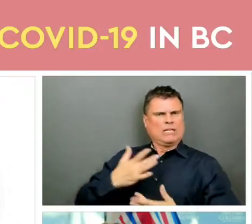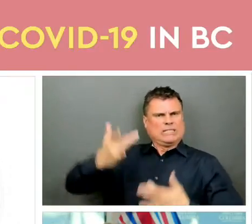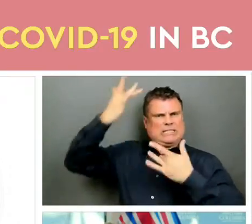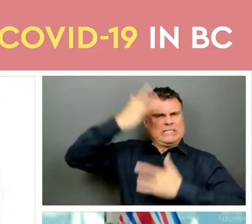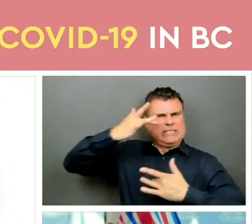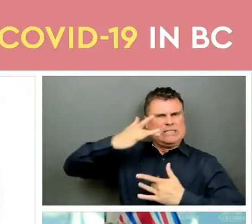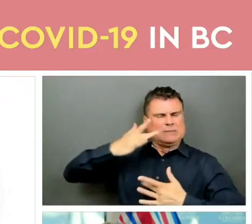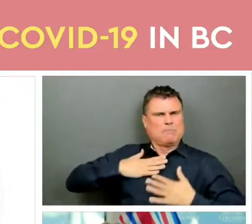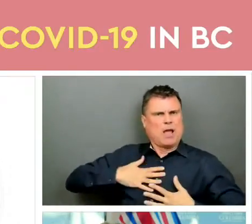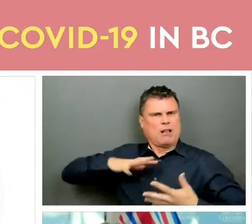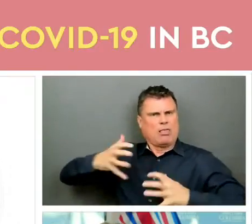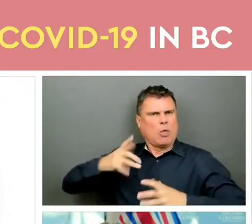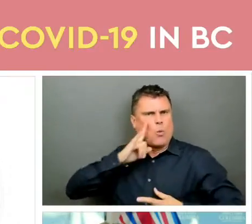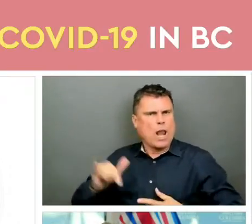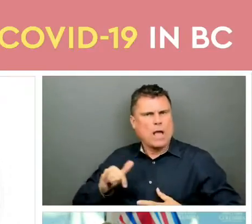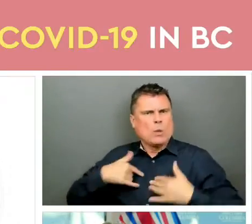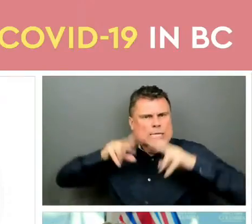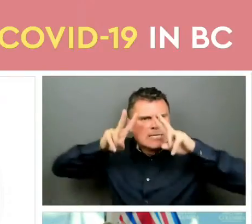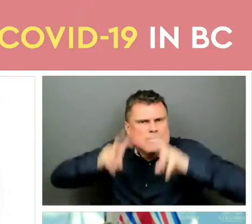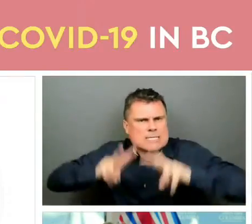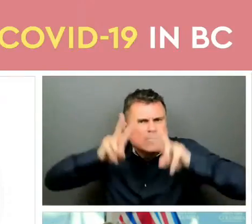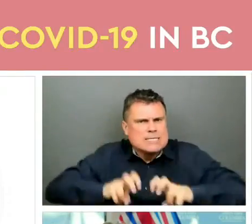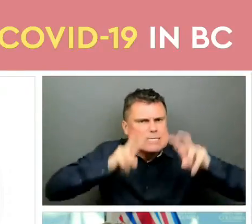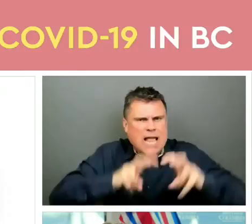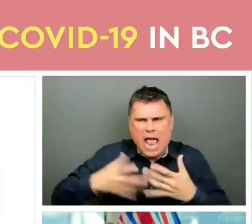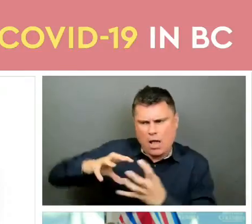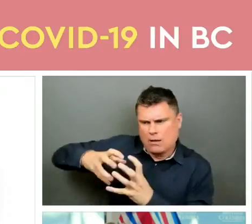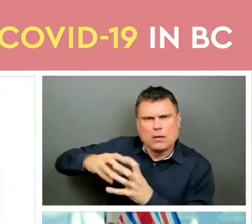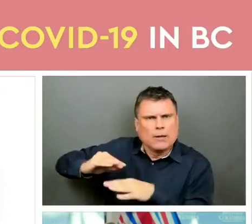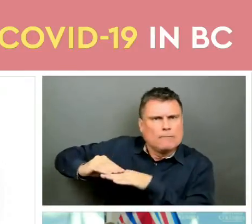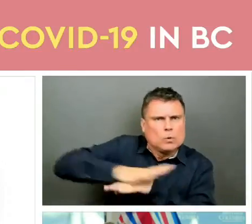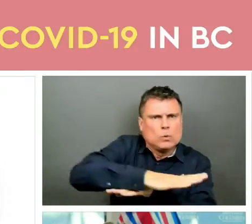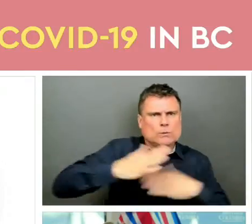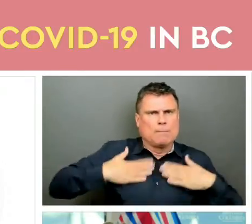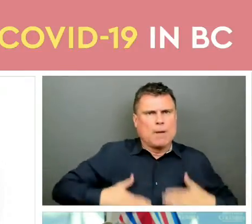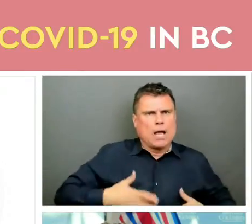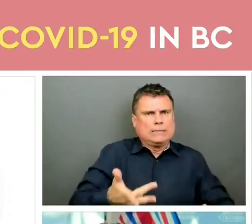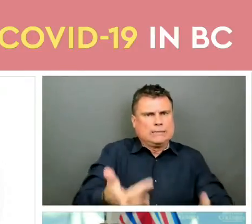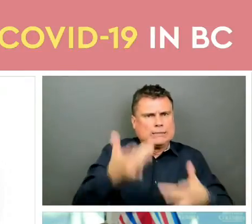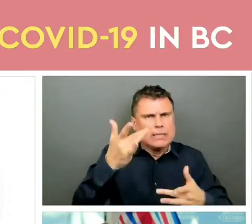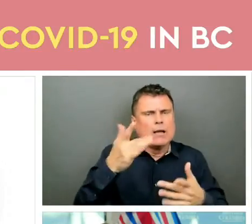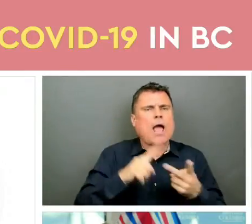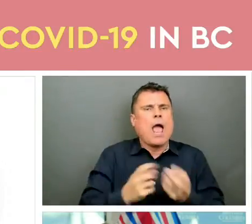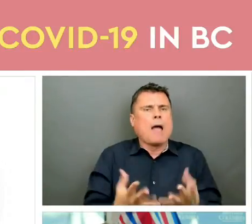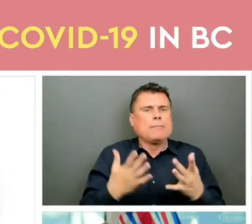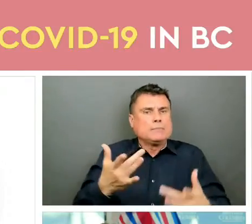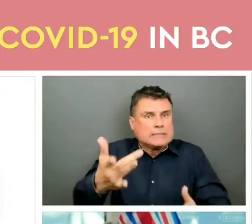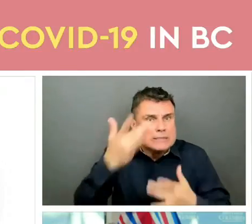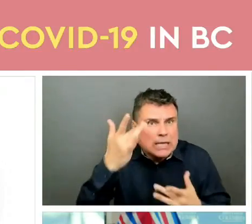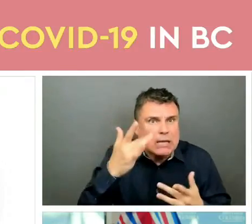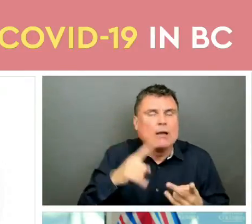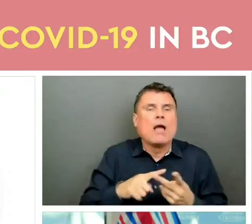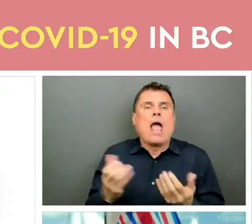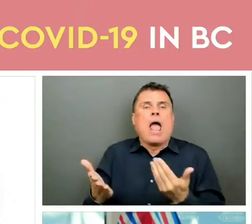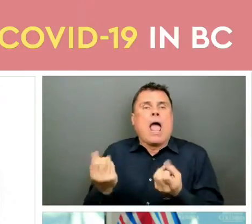on things like burden of, how many people are getting infected, how many people are in hospital, and how many people